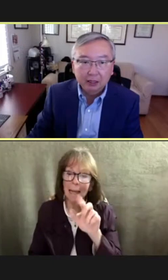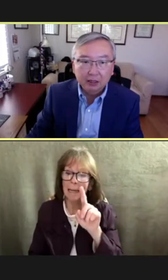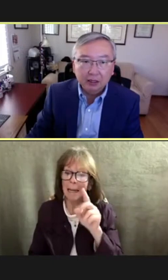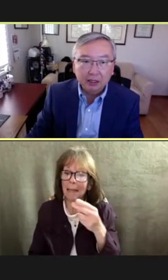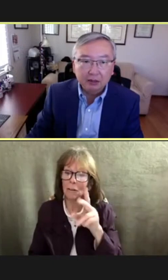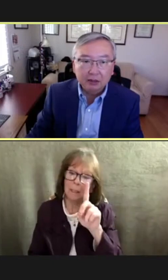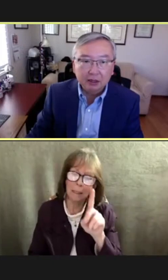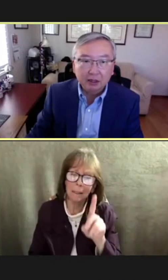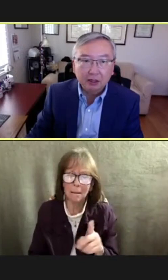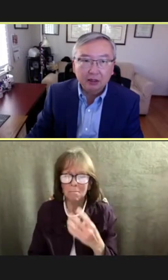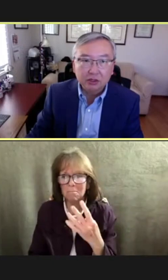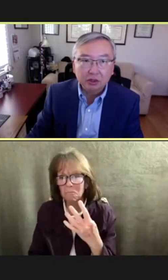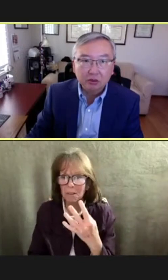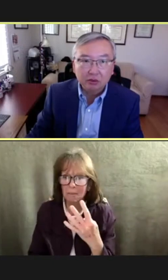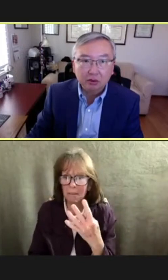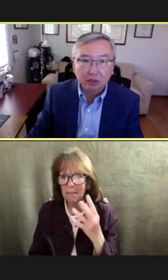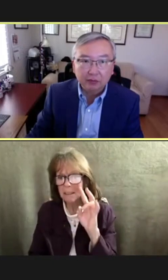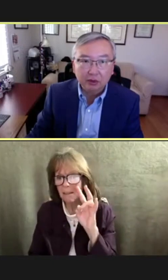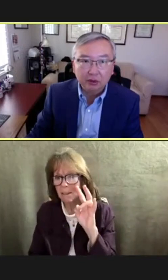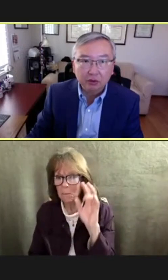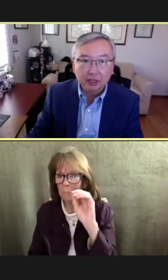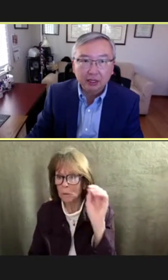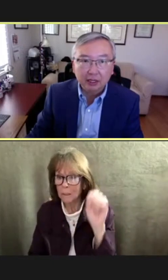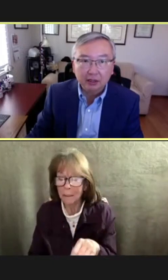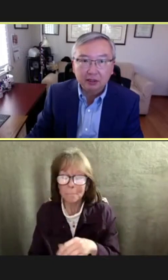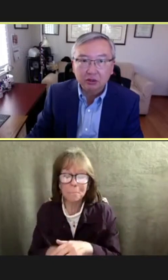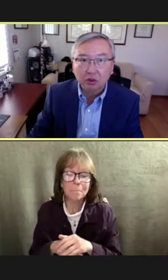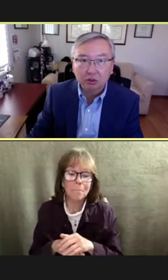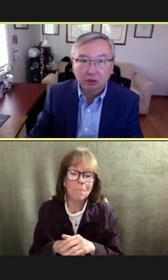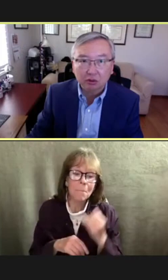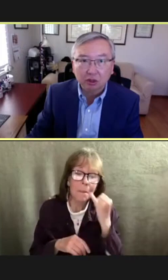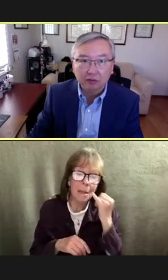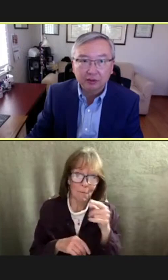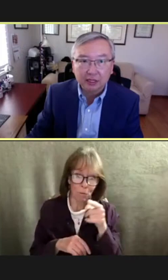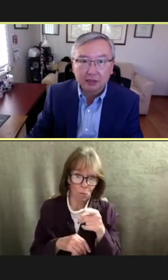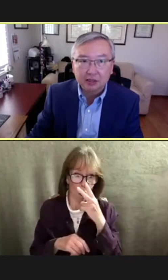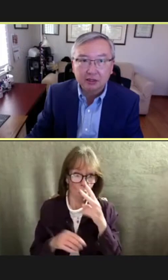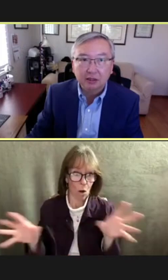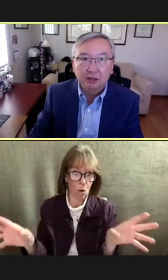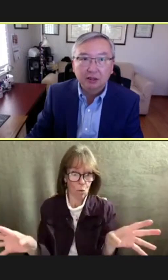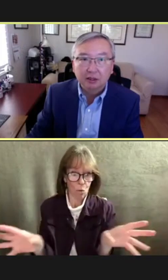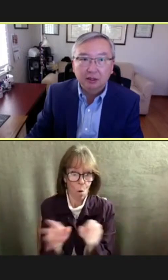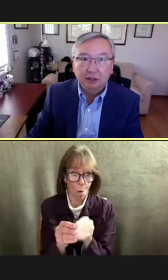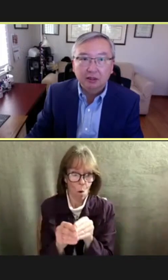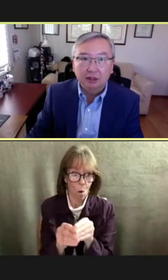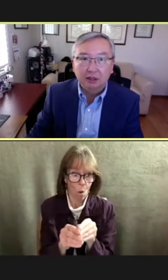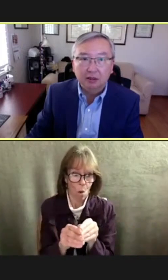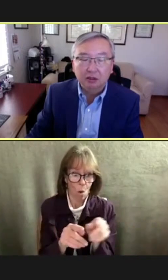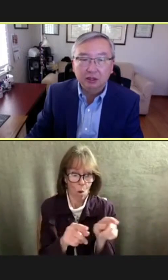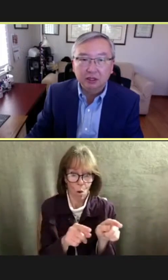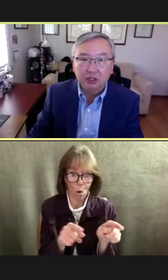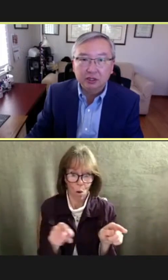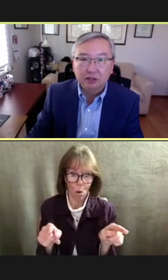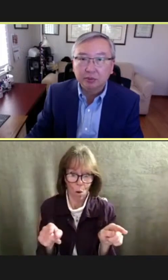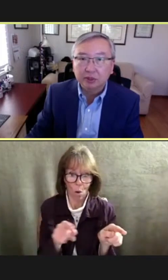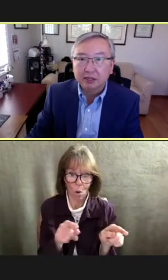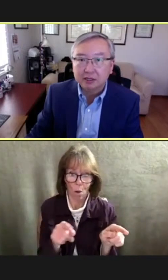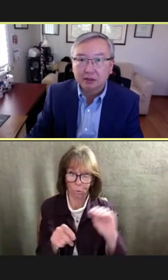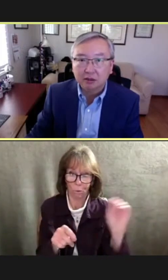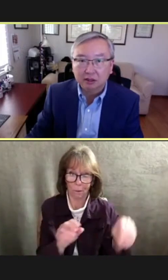And so, if you are looking at the total of these conditions plus the conditions that I mentioned earlier,